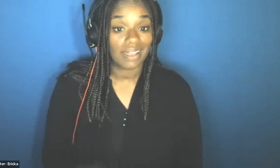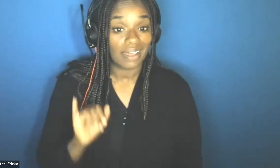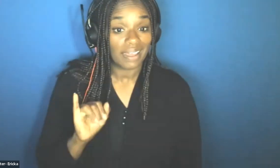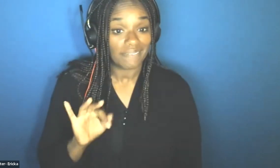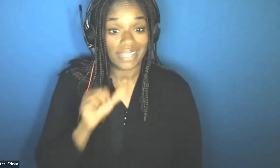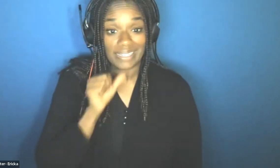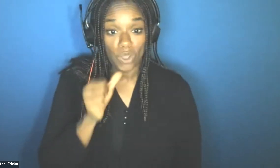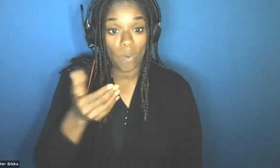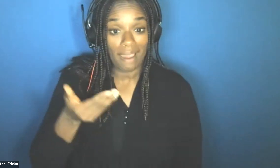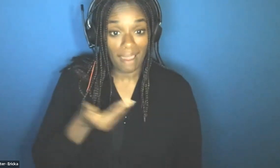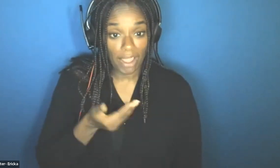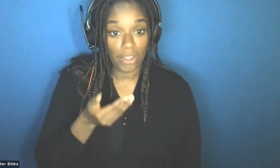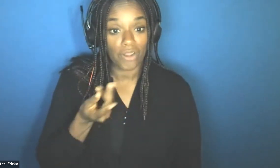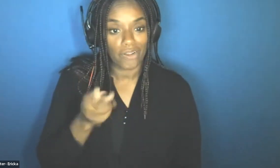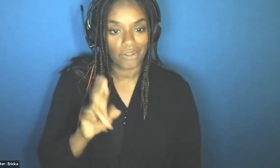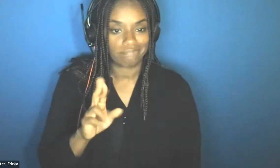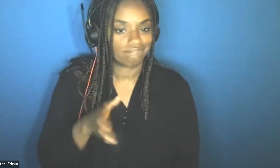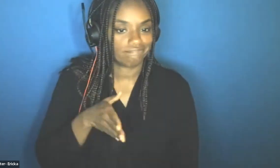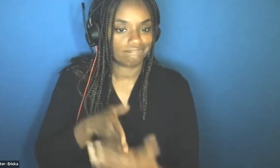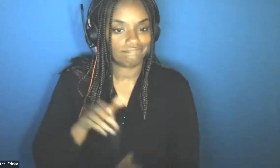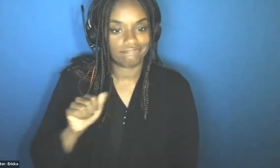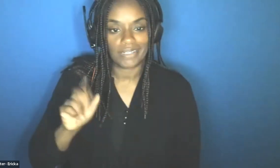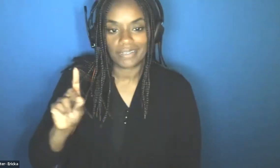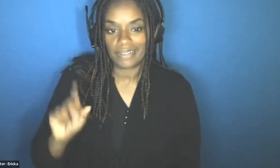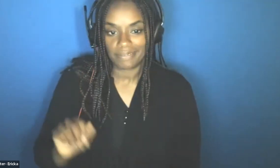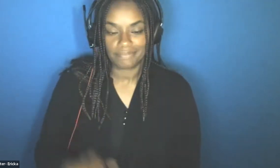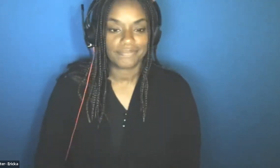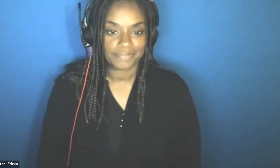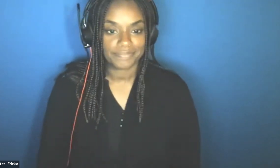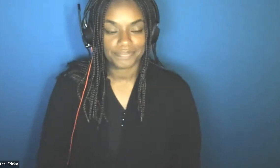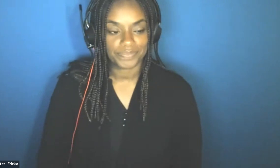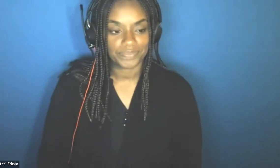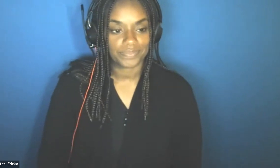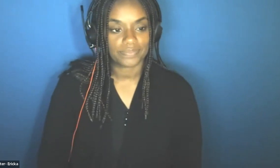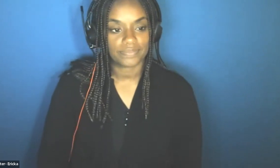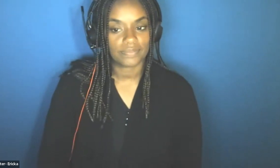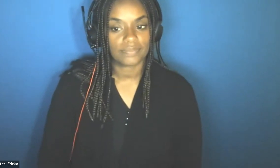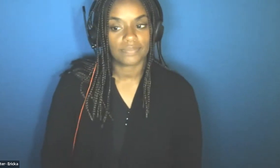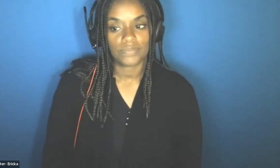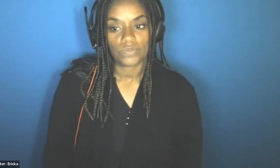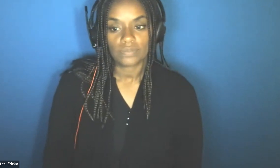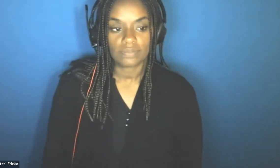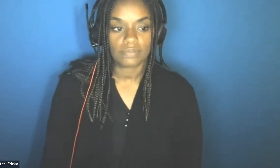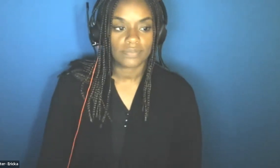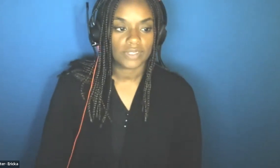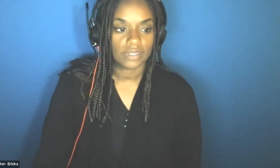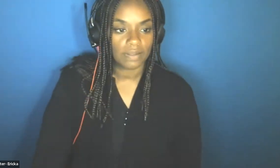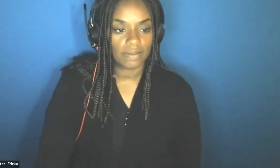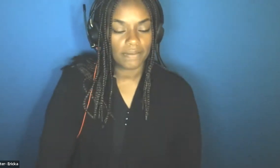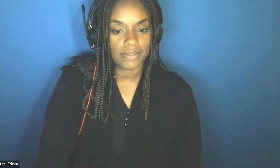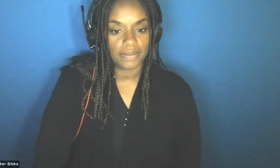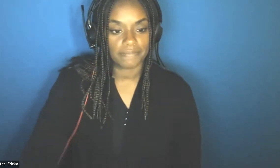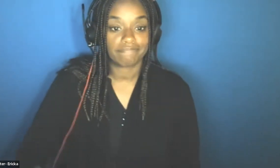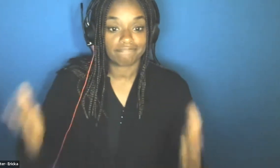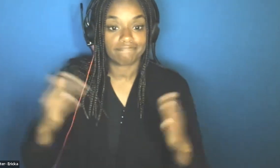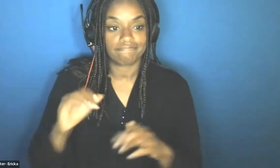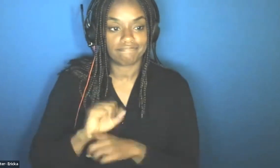She has refrained from using for six years, which in an individual assessment is a pretty good indication that there is not an ongoing problem with drug use.